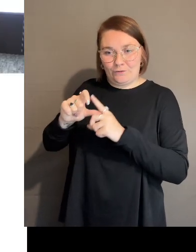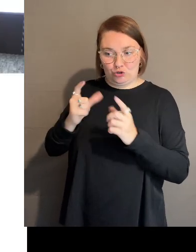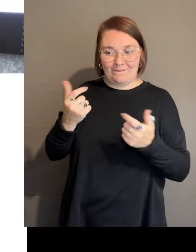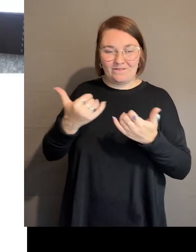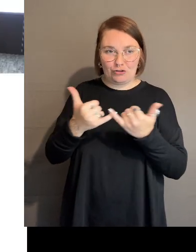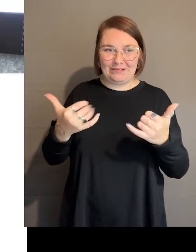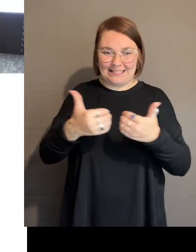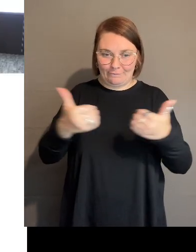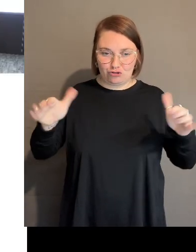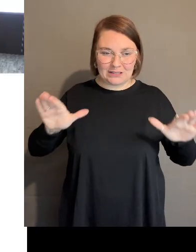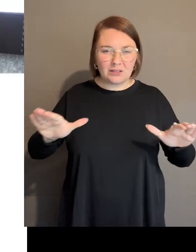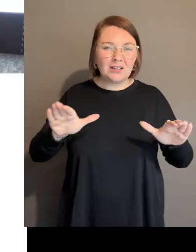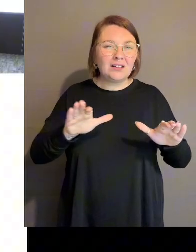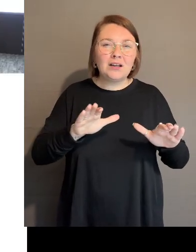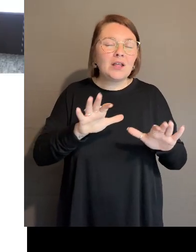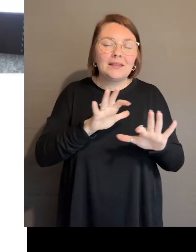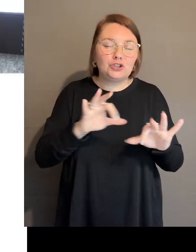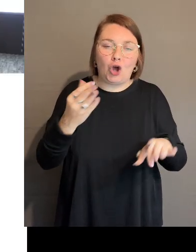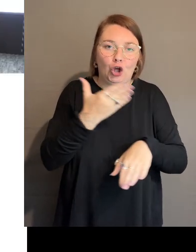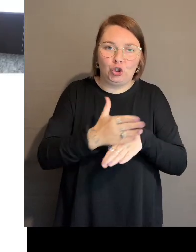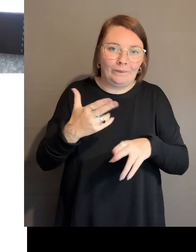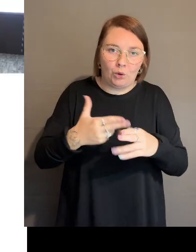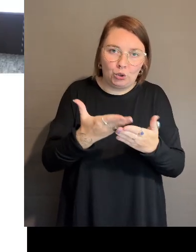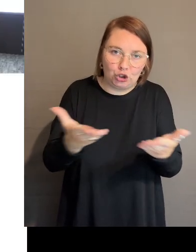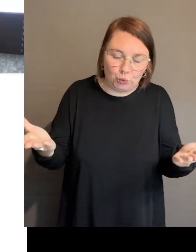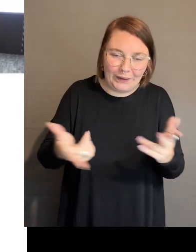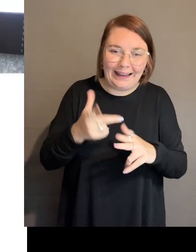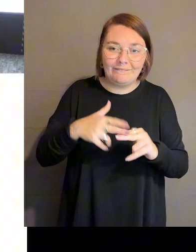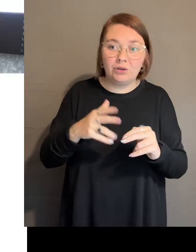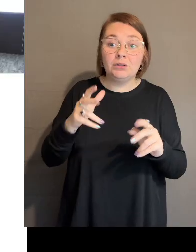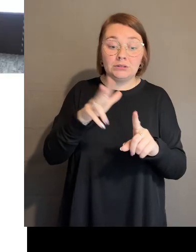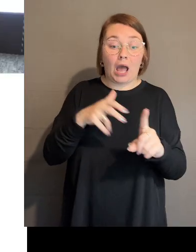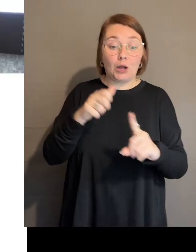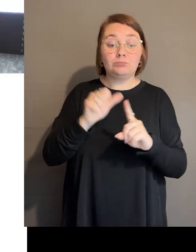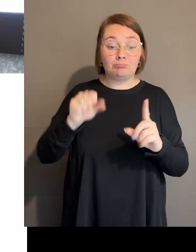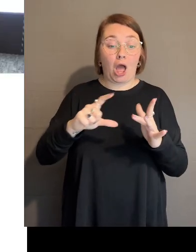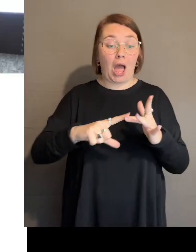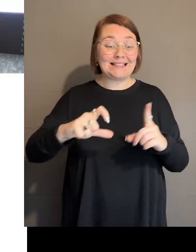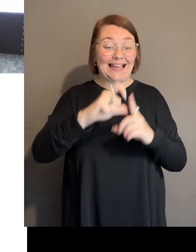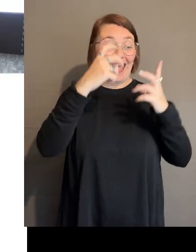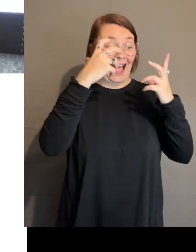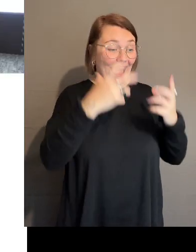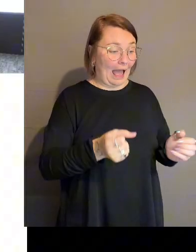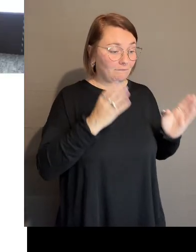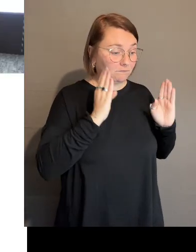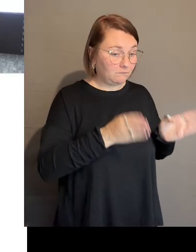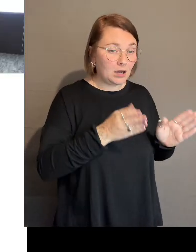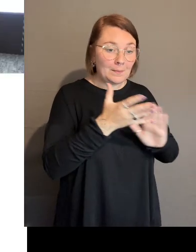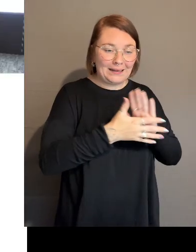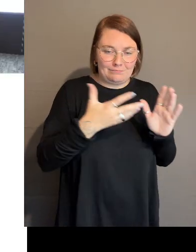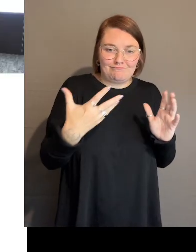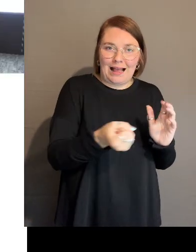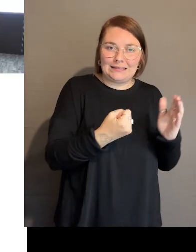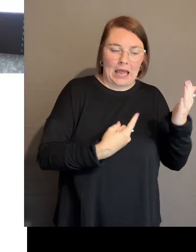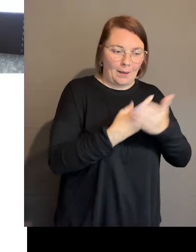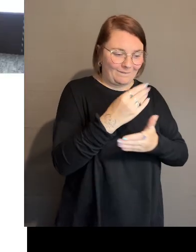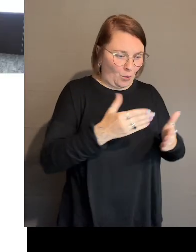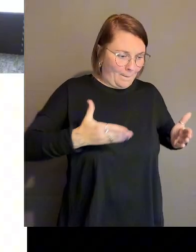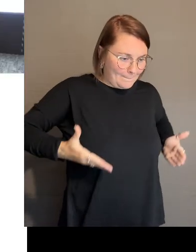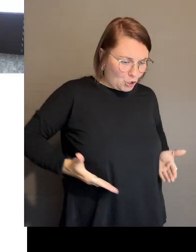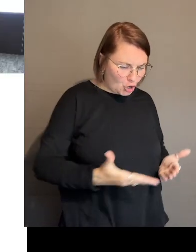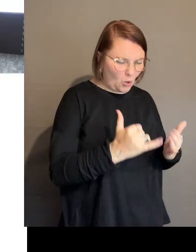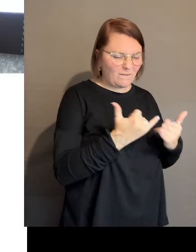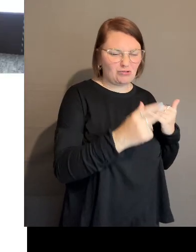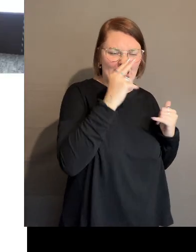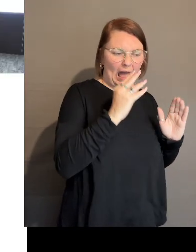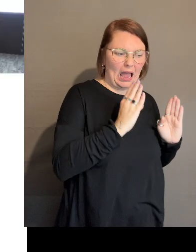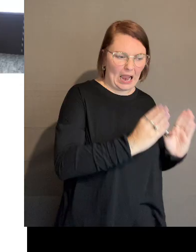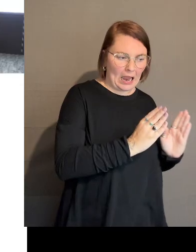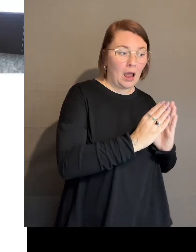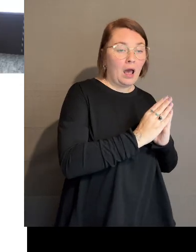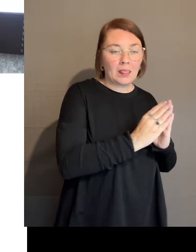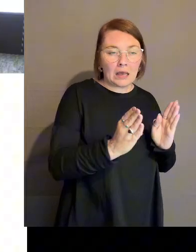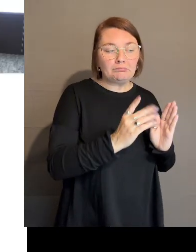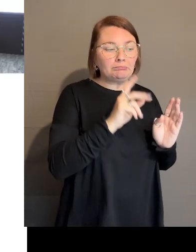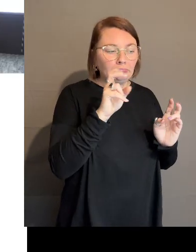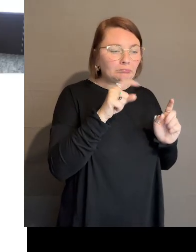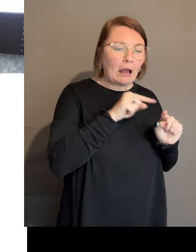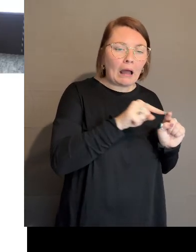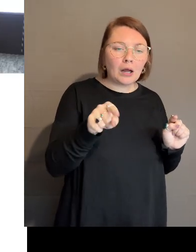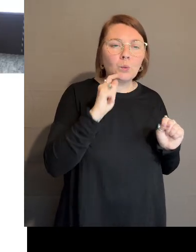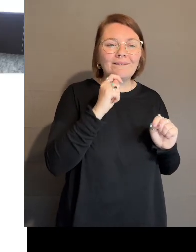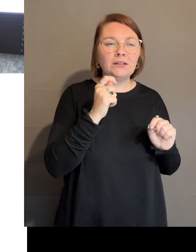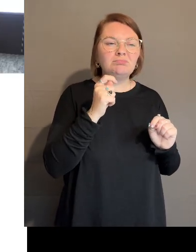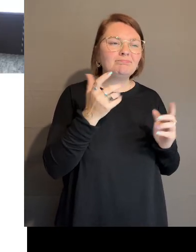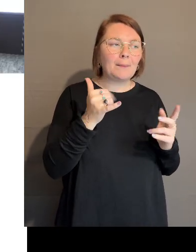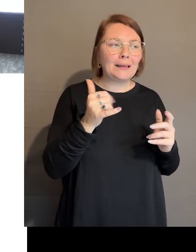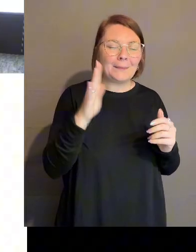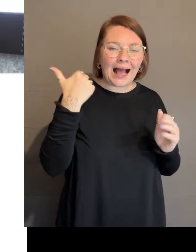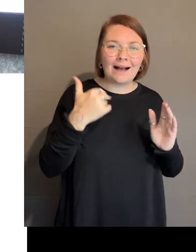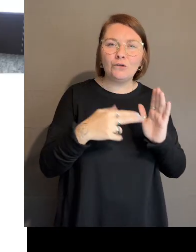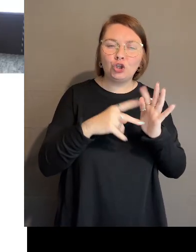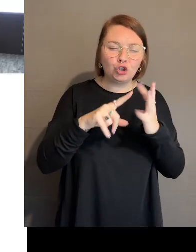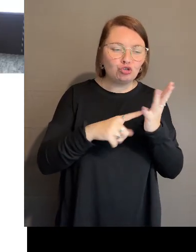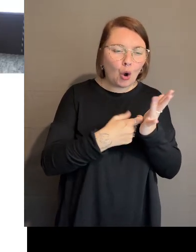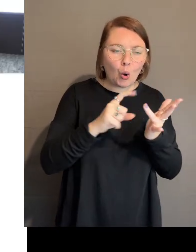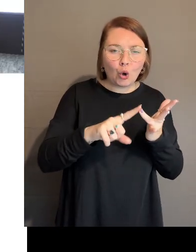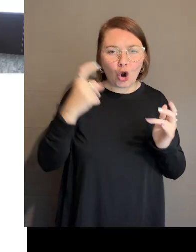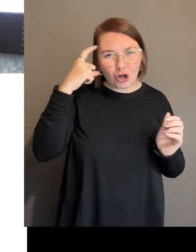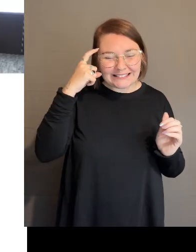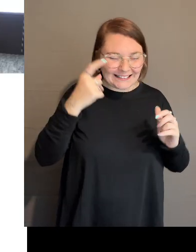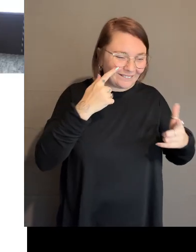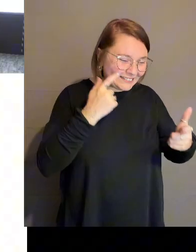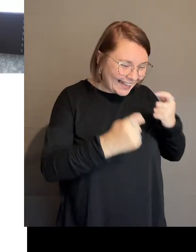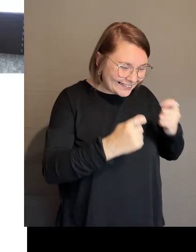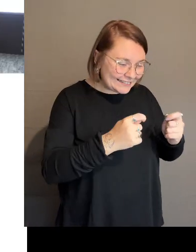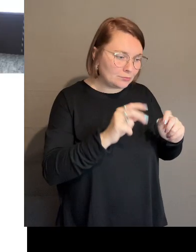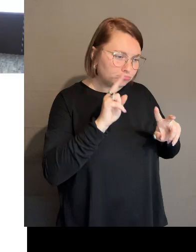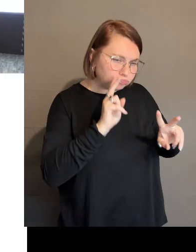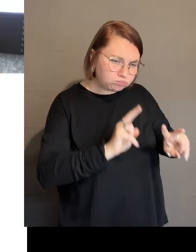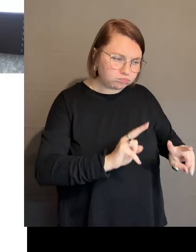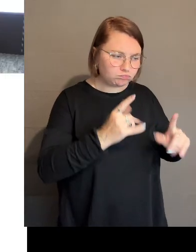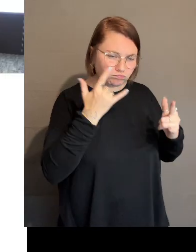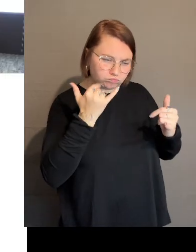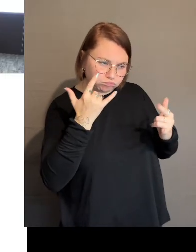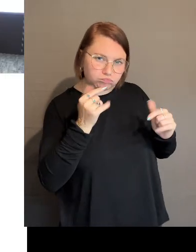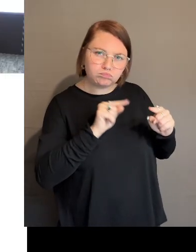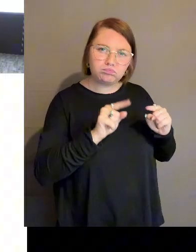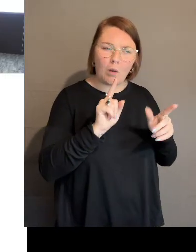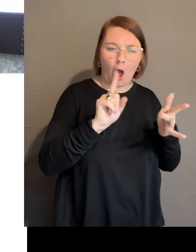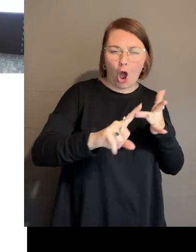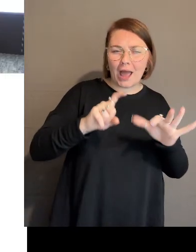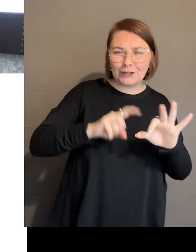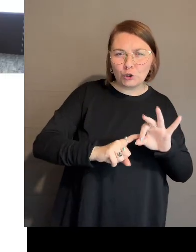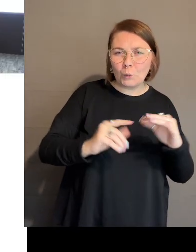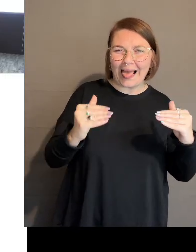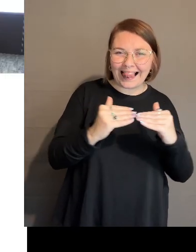And, I mean, this is no news to you. If you have a diagnosis of intellectual disability, it's, you know, basically has to happen from birth or early on. You have to generally have… you would have done some sort of neurocognitive testing, where you would have probably done some sort of assessment looking at IQ.